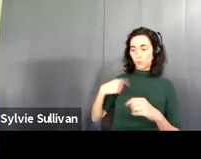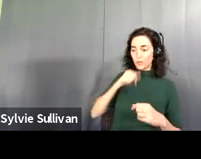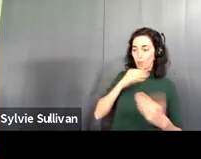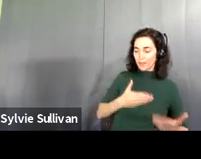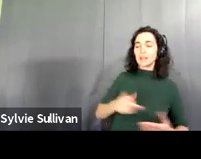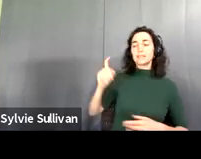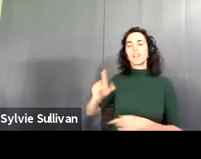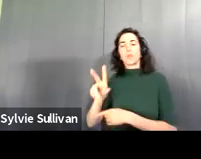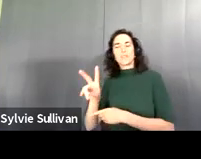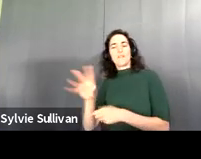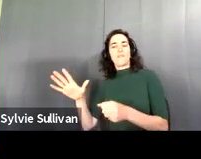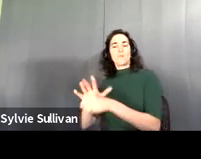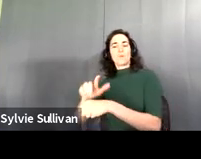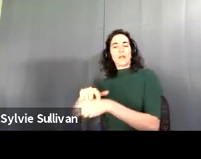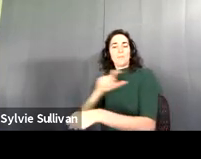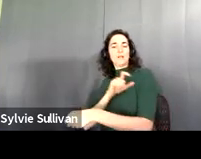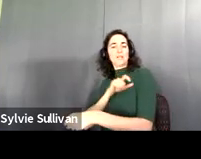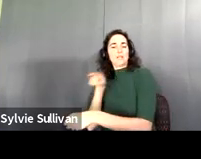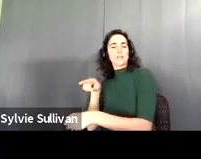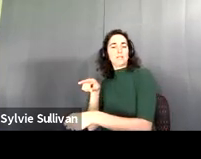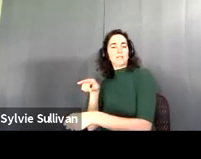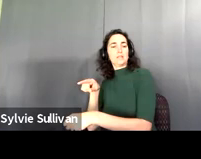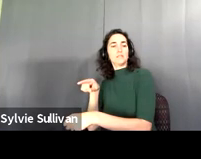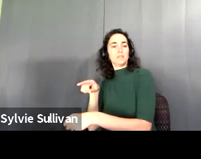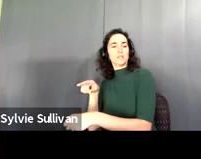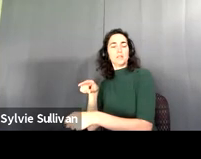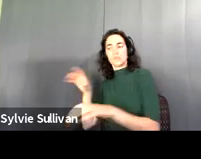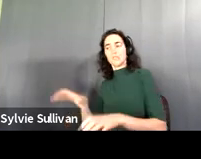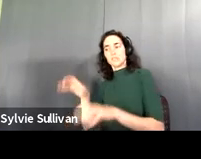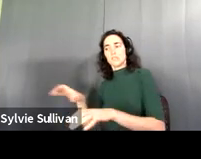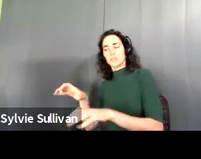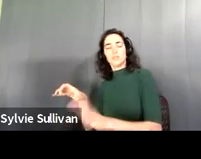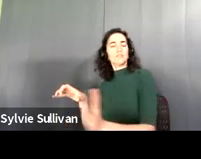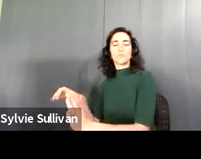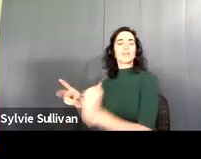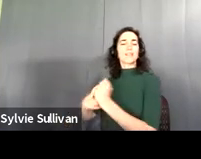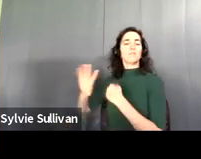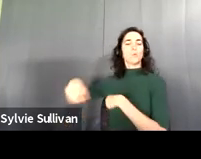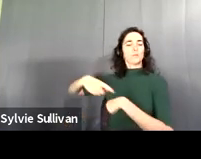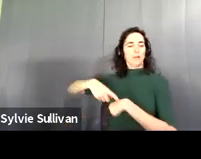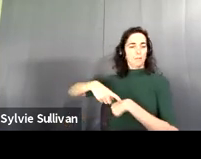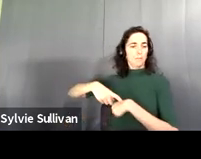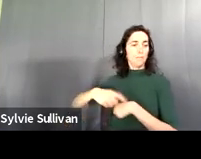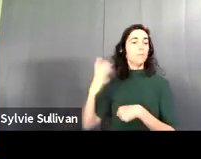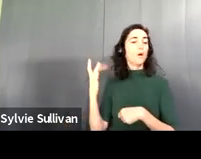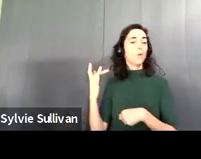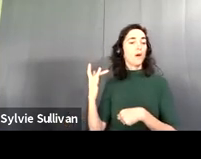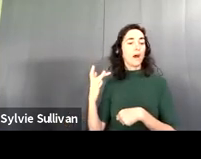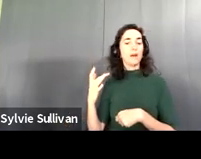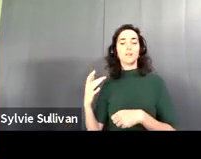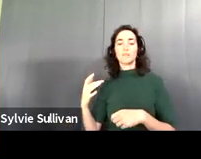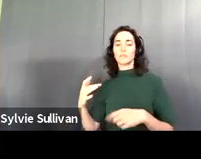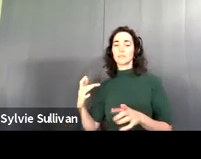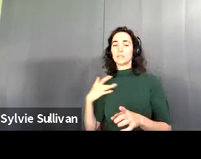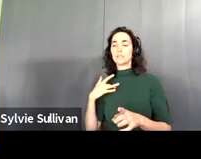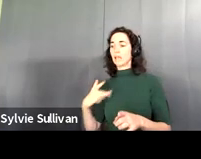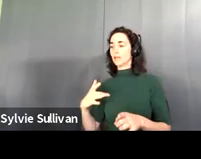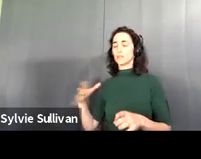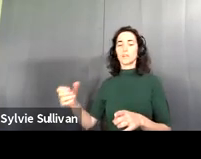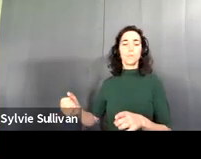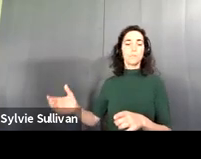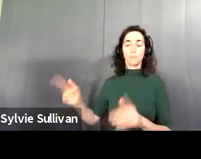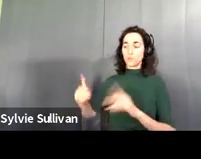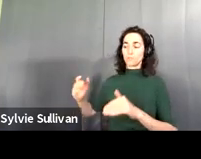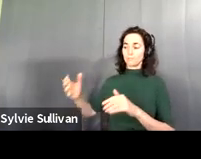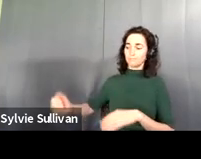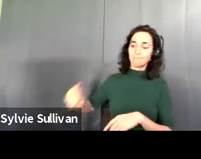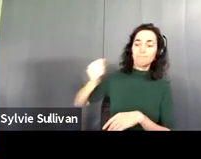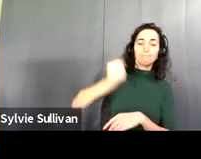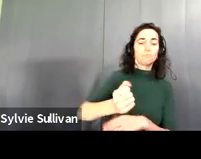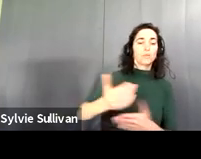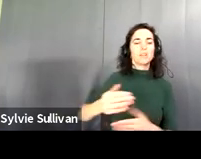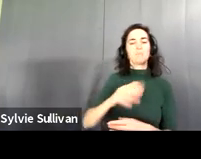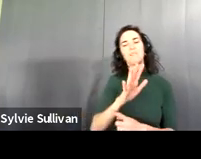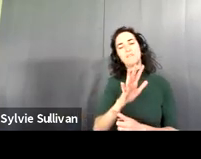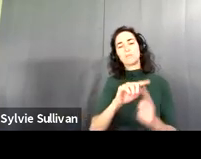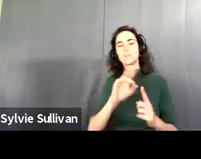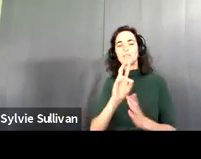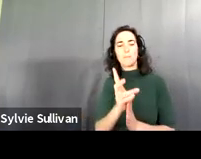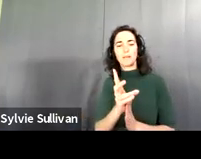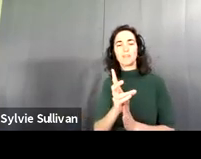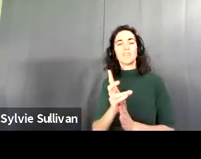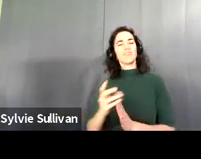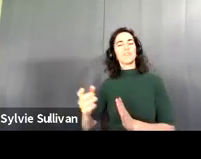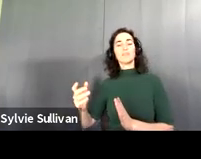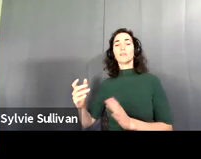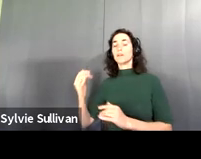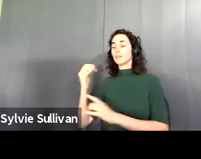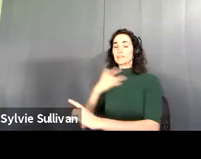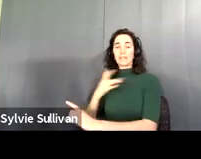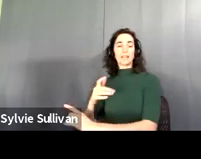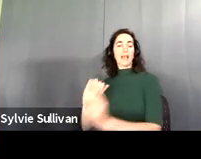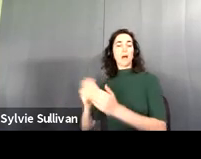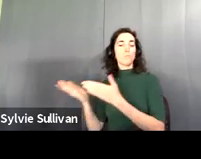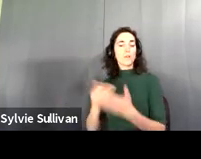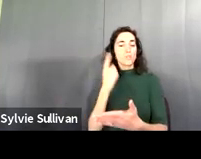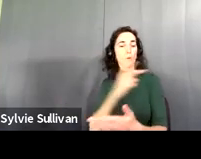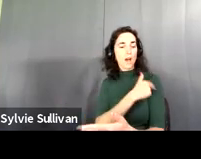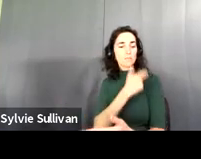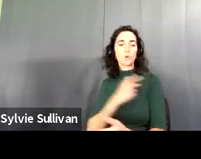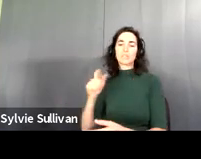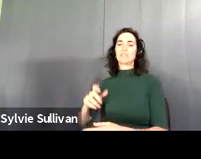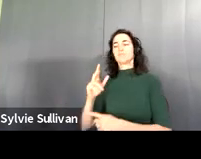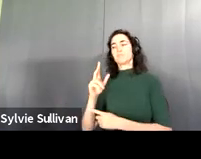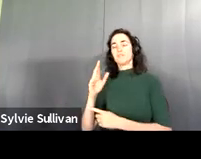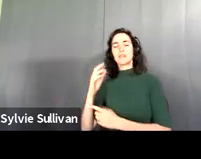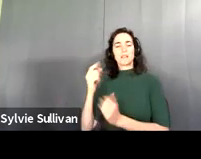officers. 37 law enforcement officers time, because we actually put a time of a drop off time about five to seven minutes, opposed to the three to four hours that it takes for them to drop someone off at the hospital or at jail.